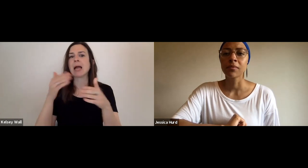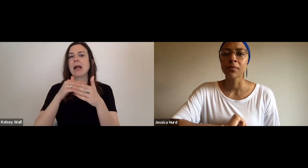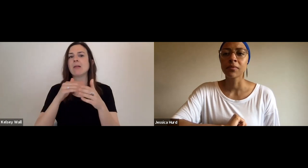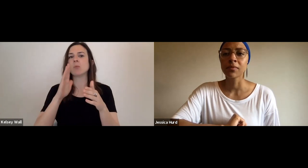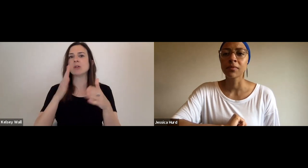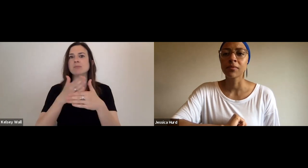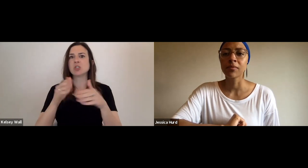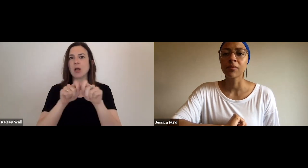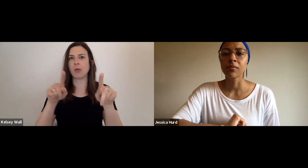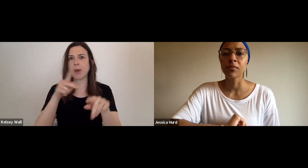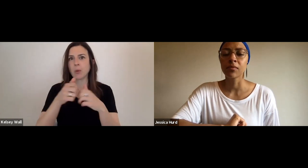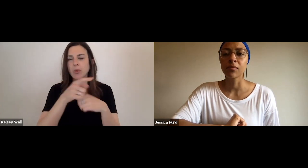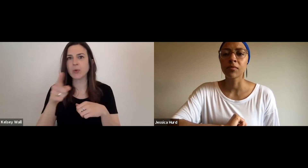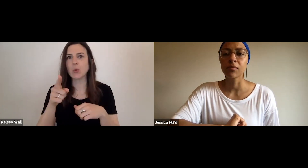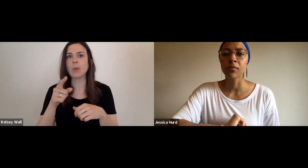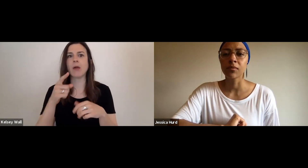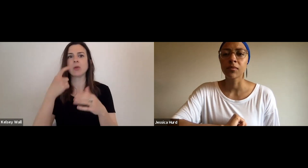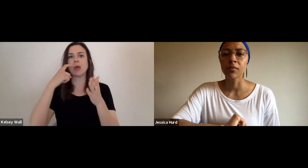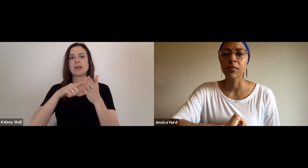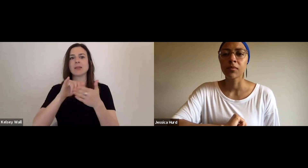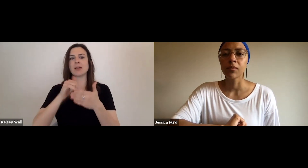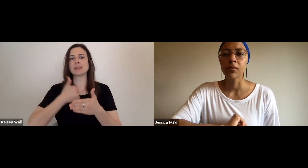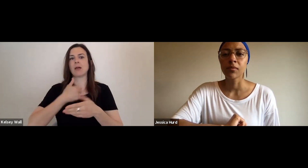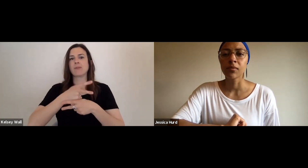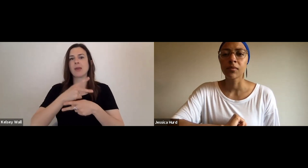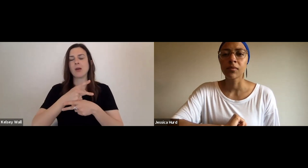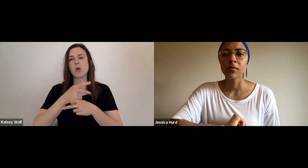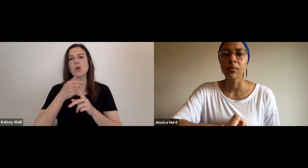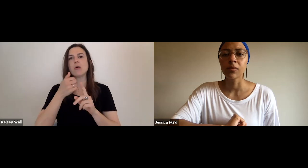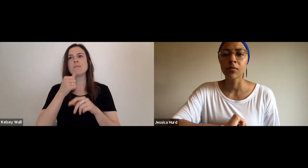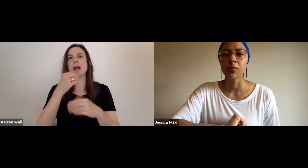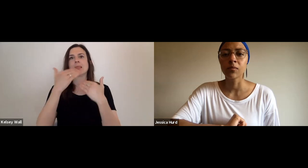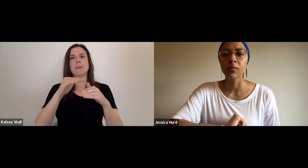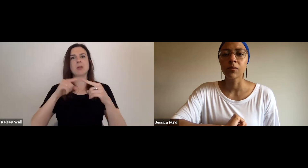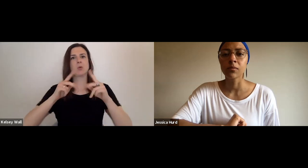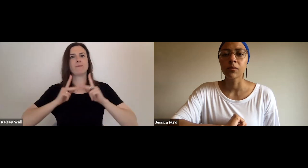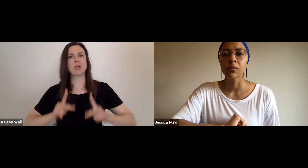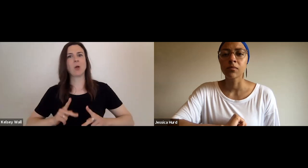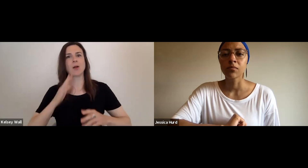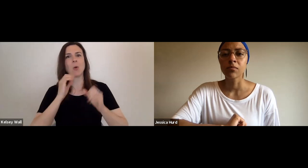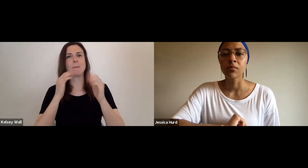Just briefly, I wanted to touch on this. Some people--you can look at this. This is a self-care wheel.